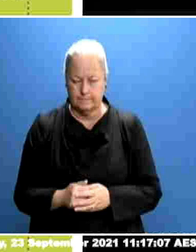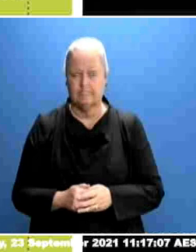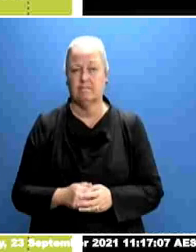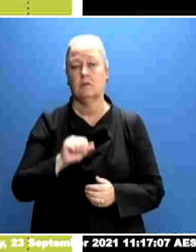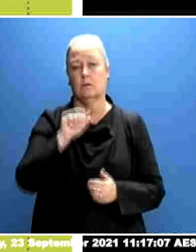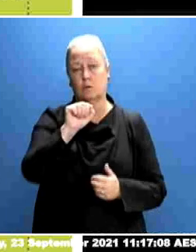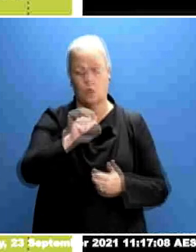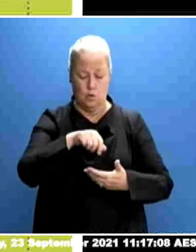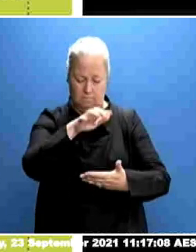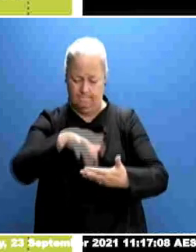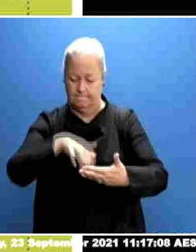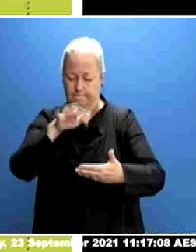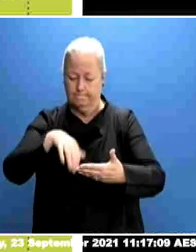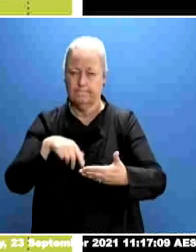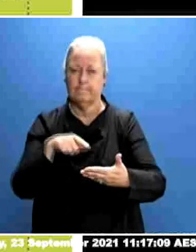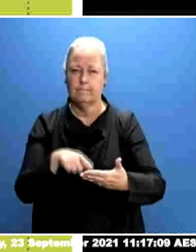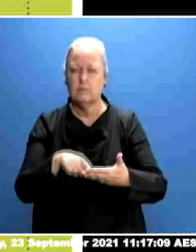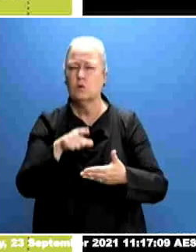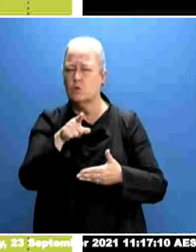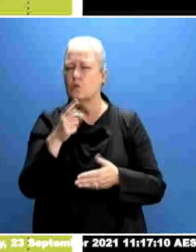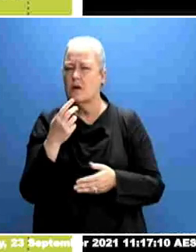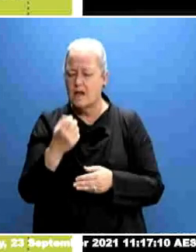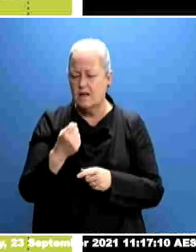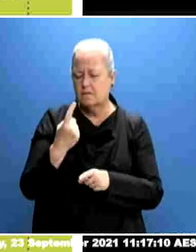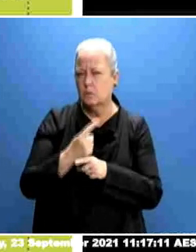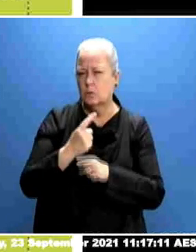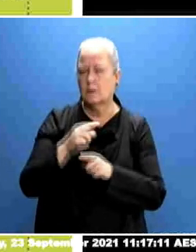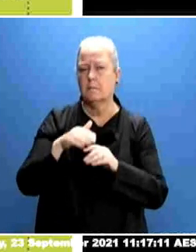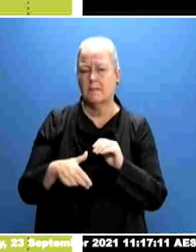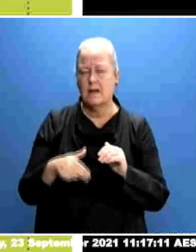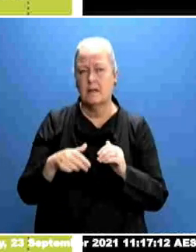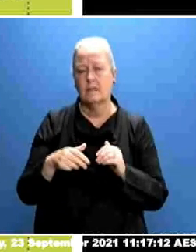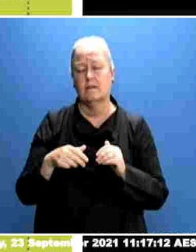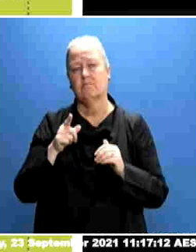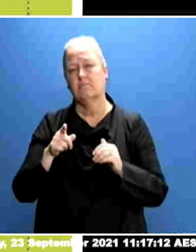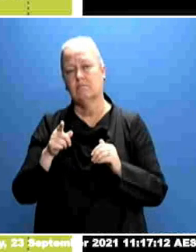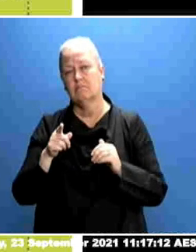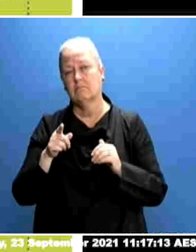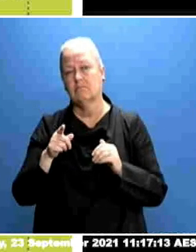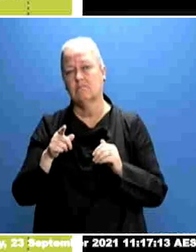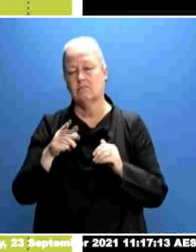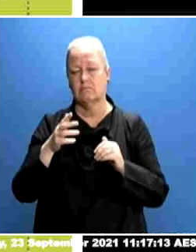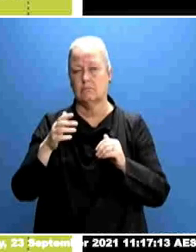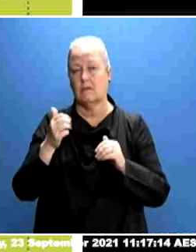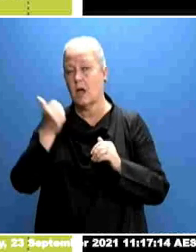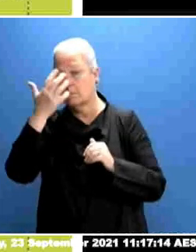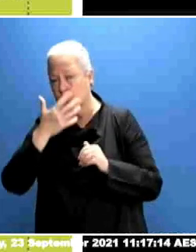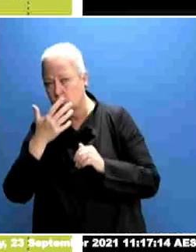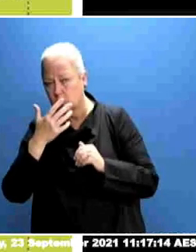to the large numbers of Aboriginal and, in New Zealand, Maori children